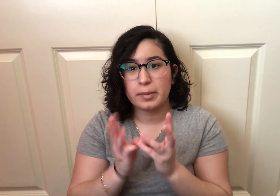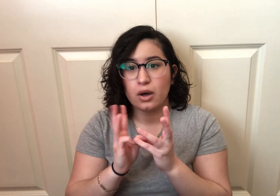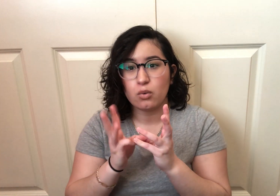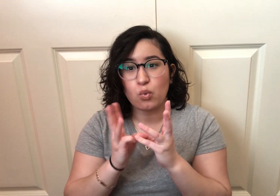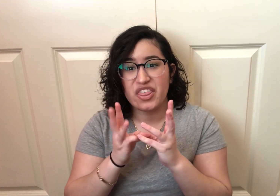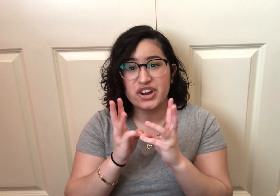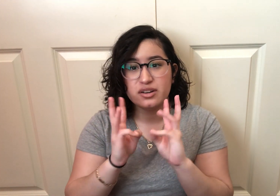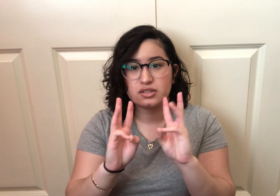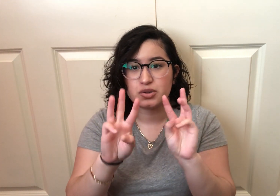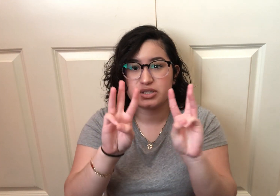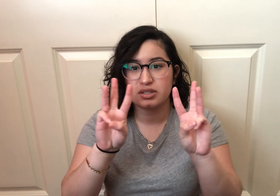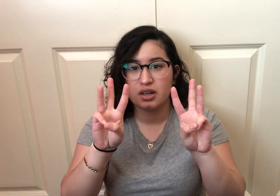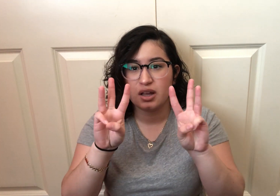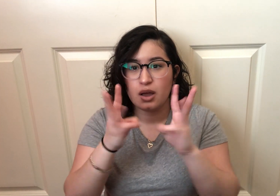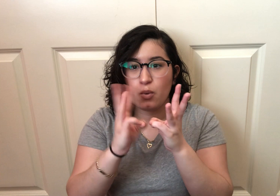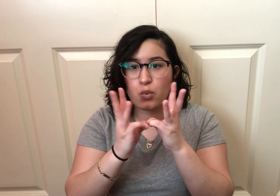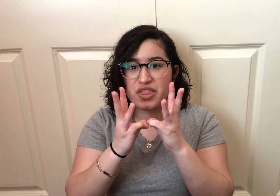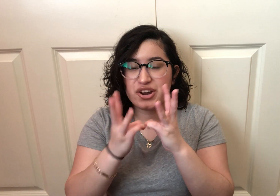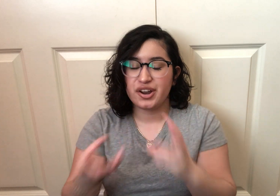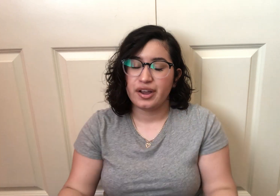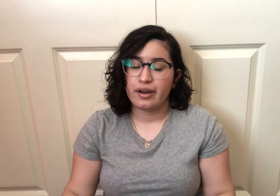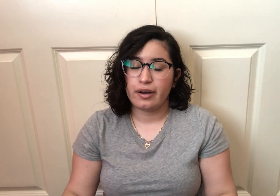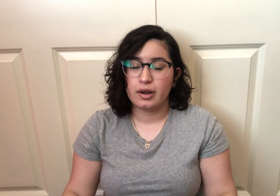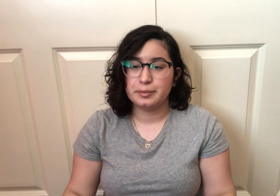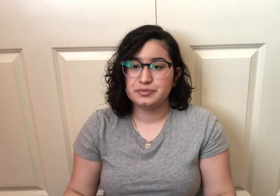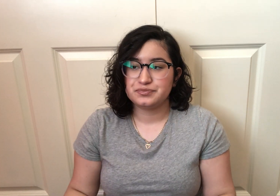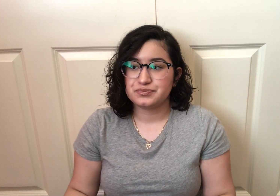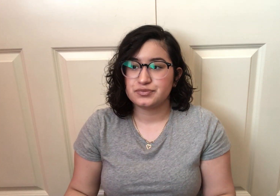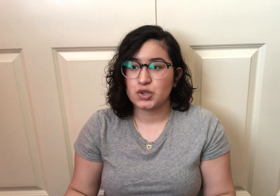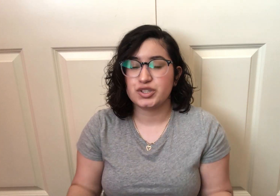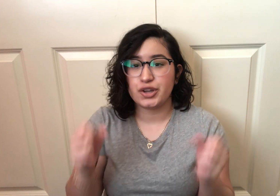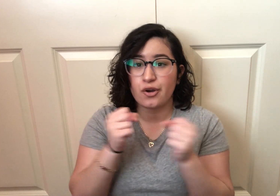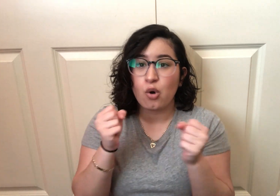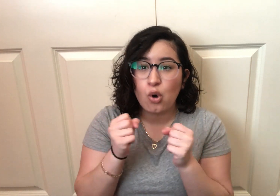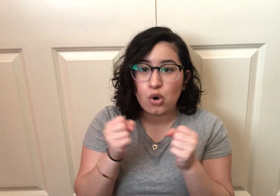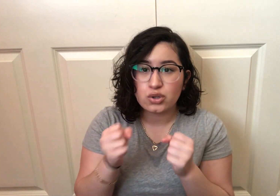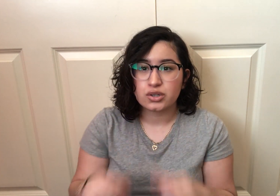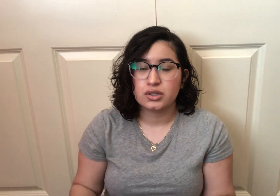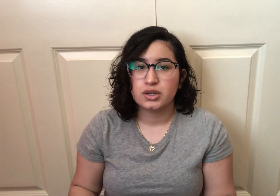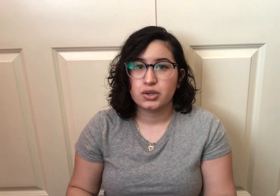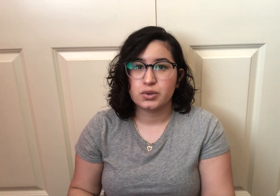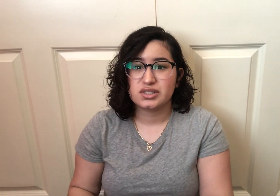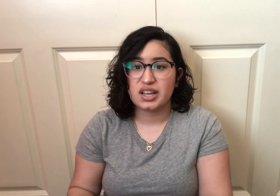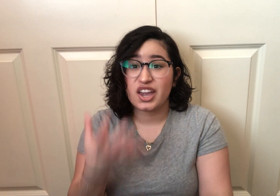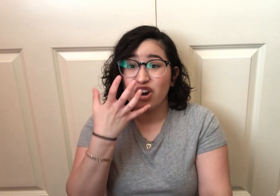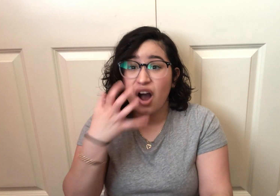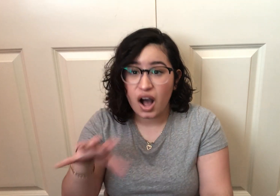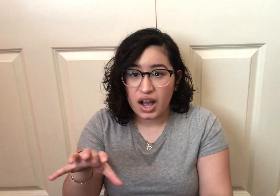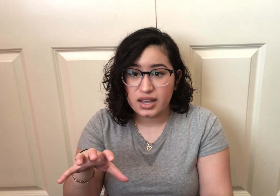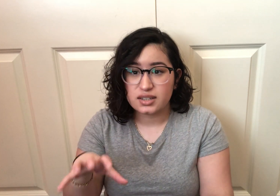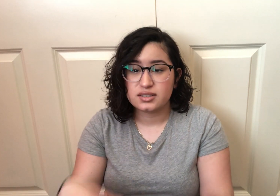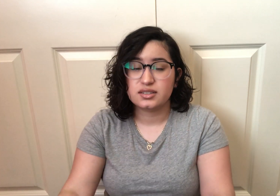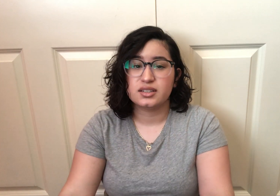weather (so this is "weather"). You can say you're "cold," you could say you're "hot."